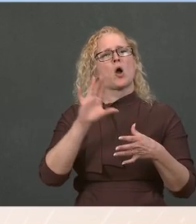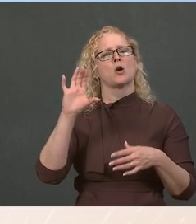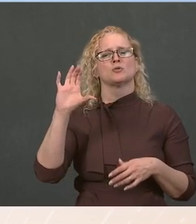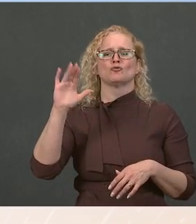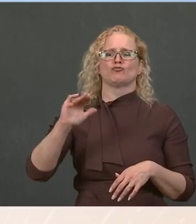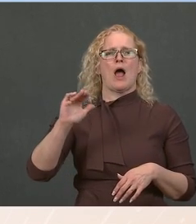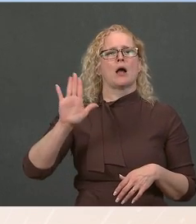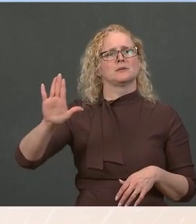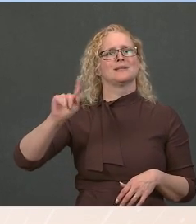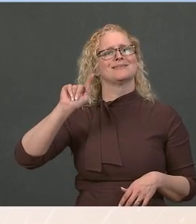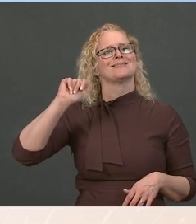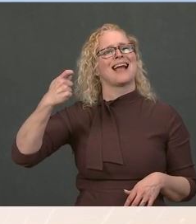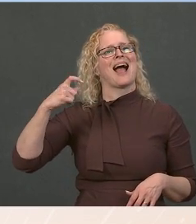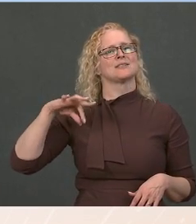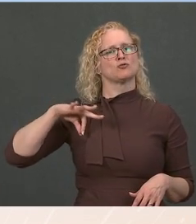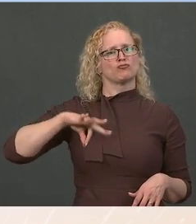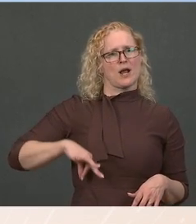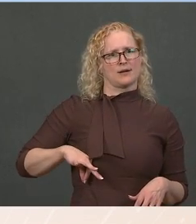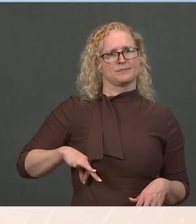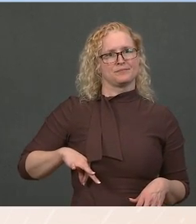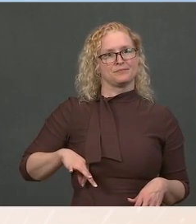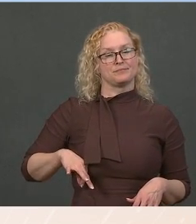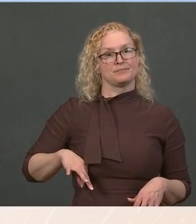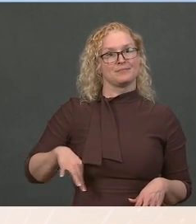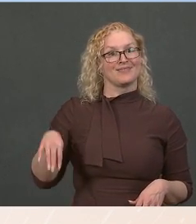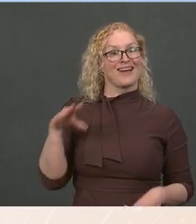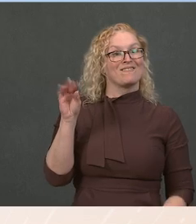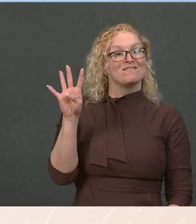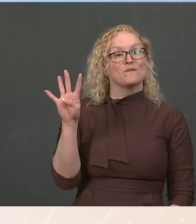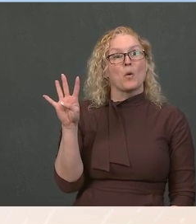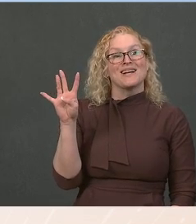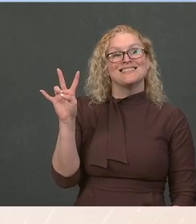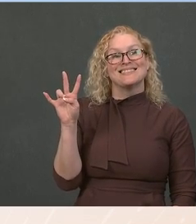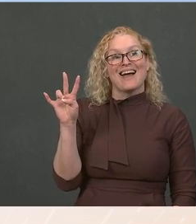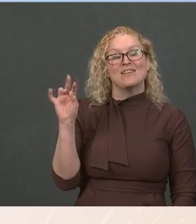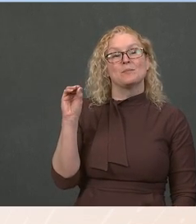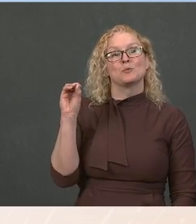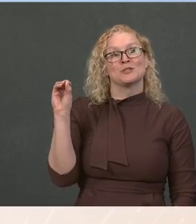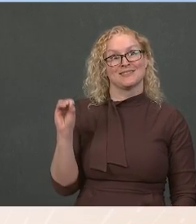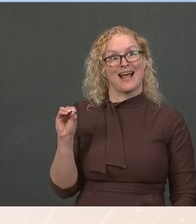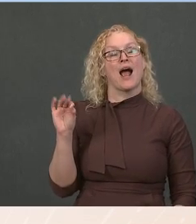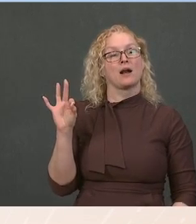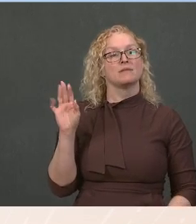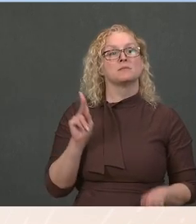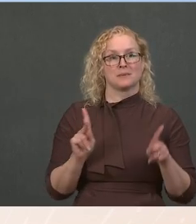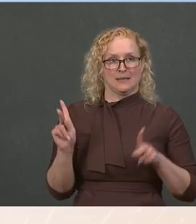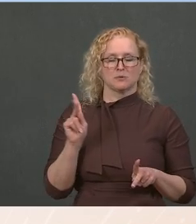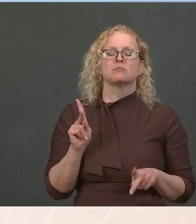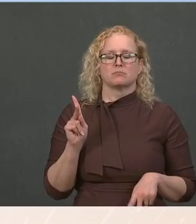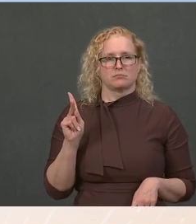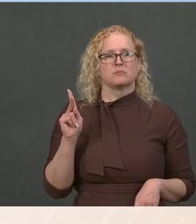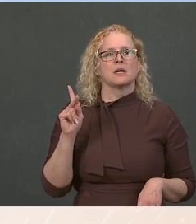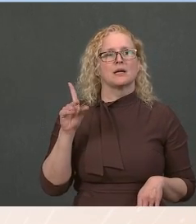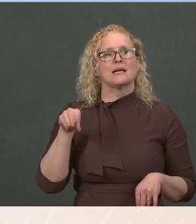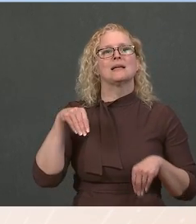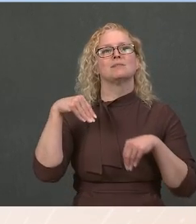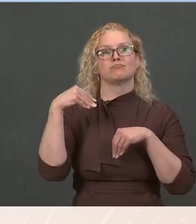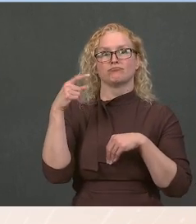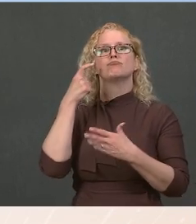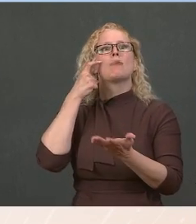and only 47 percent gave Democrats credit for the CTC. So, what do you guys -- how are you guys envisioning that you're actually going to sell this